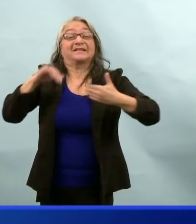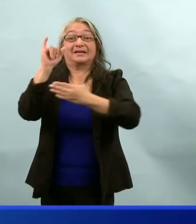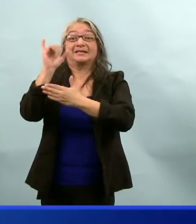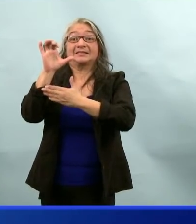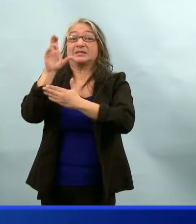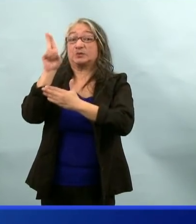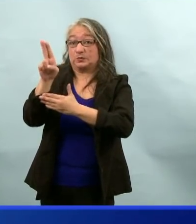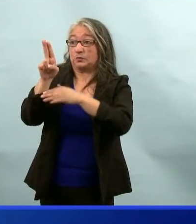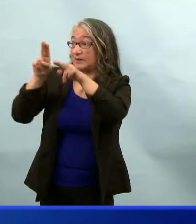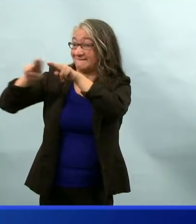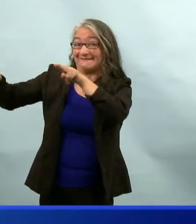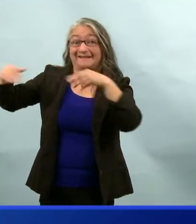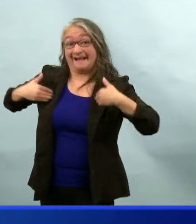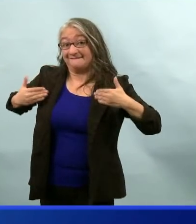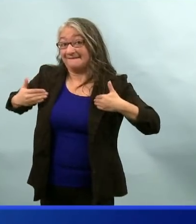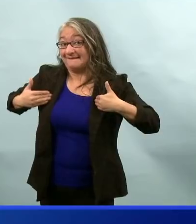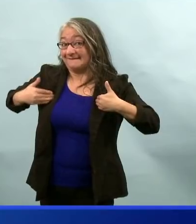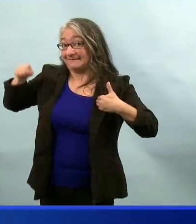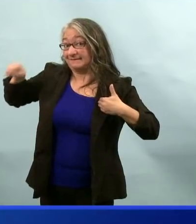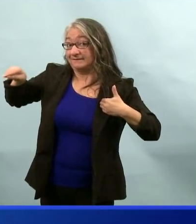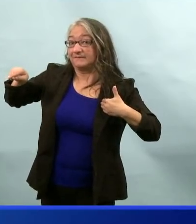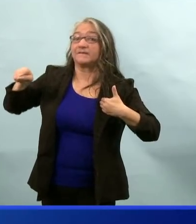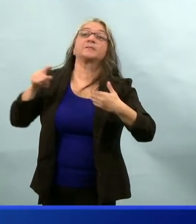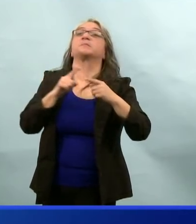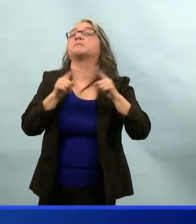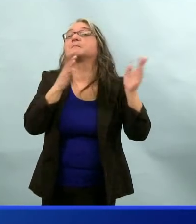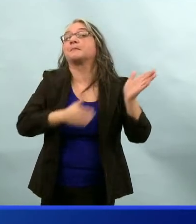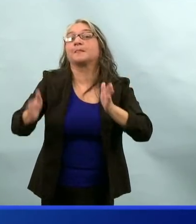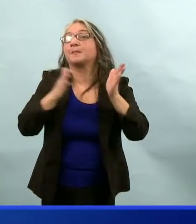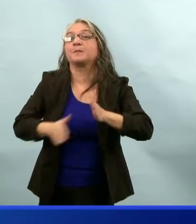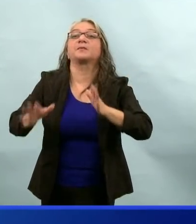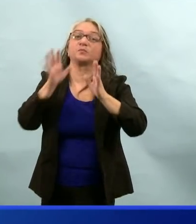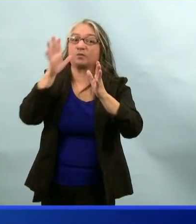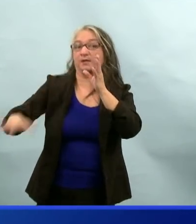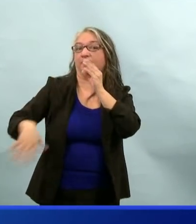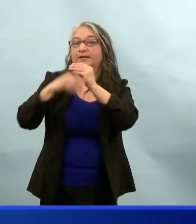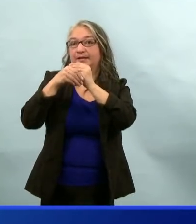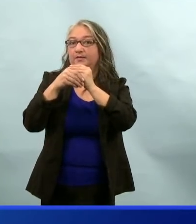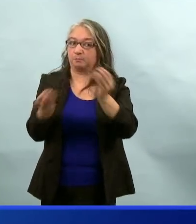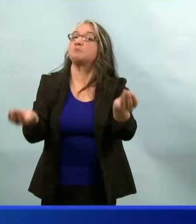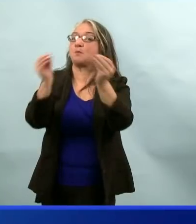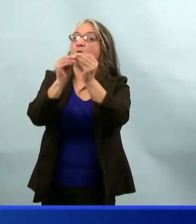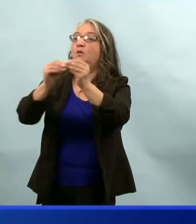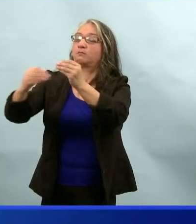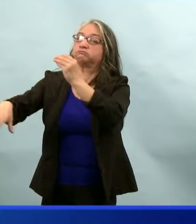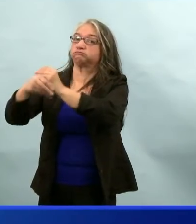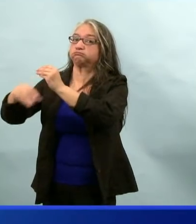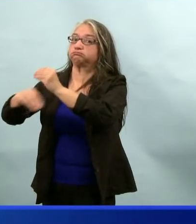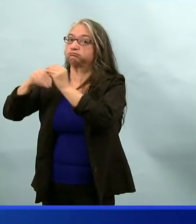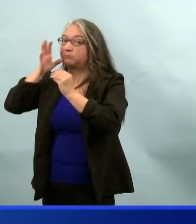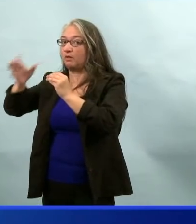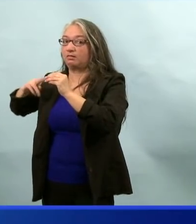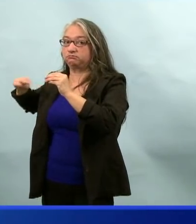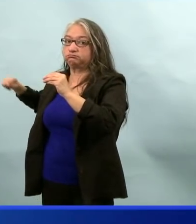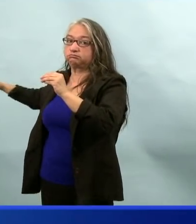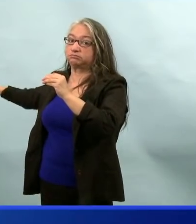more capacity like i said um we still have beds in the province we are moving patients